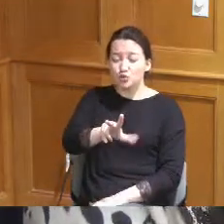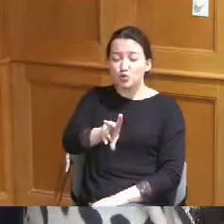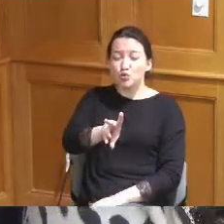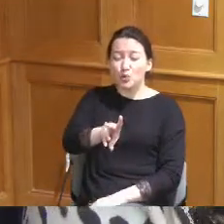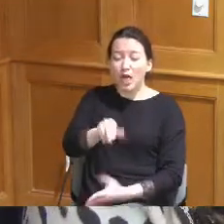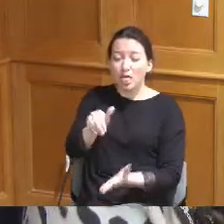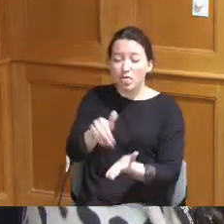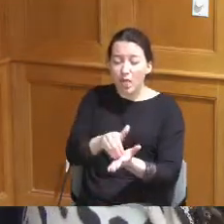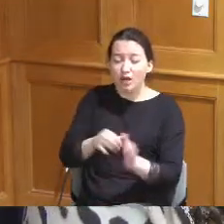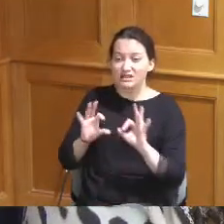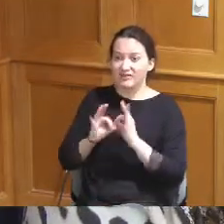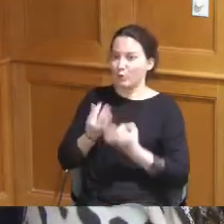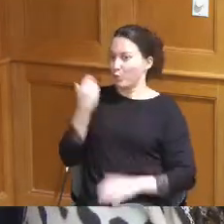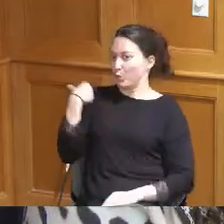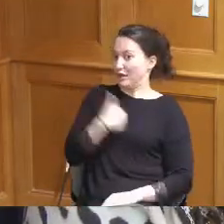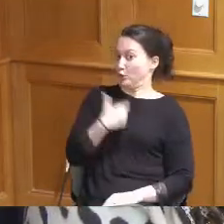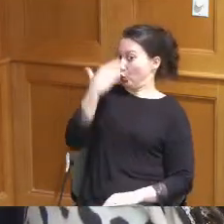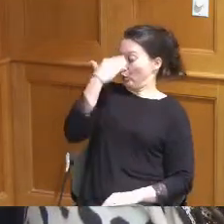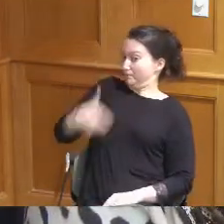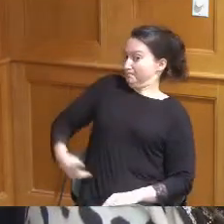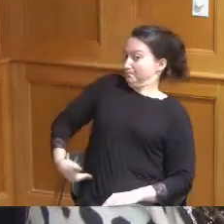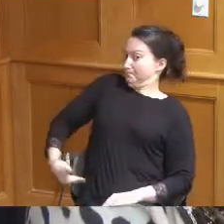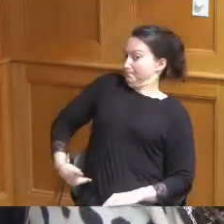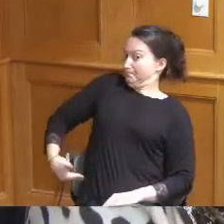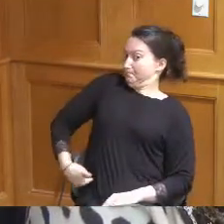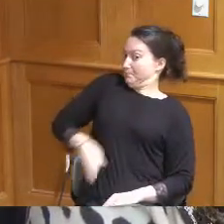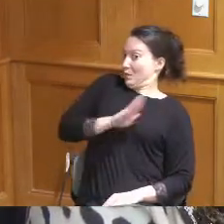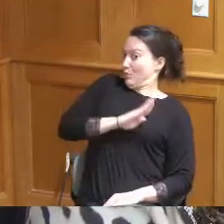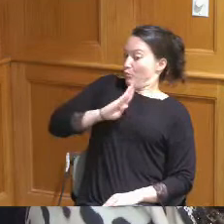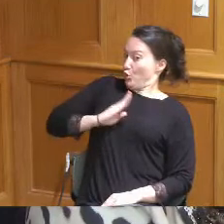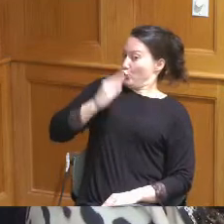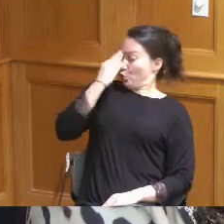and we knew the Board knew that this would happen that's why we gave additional money